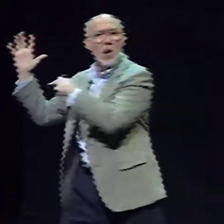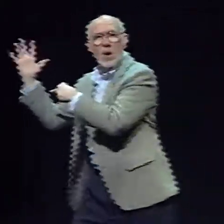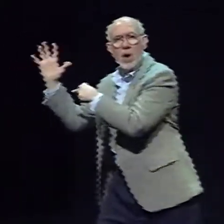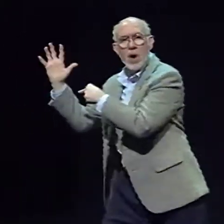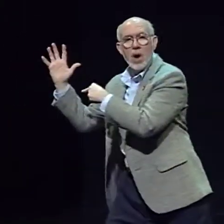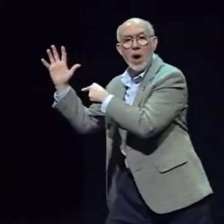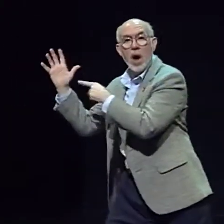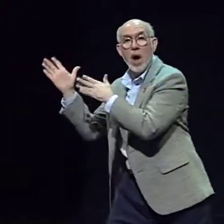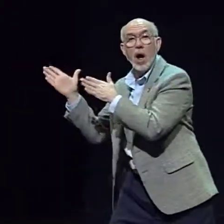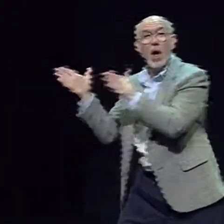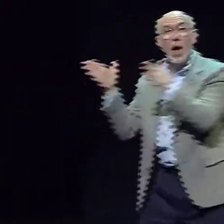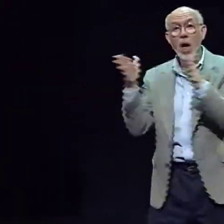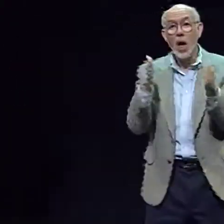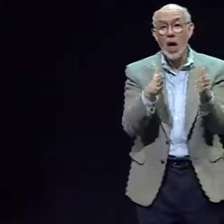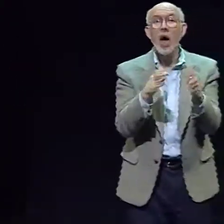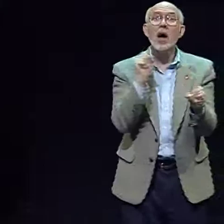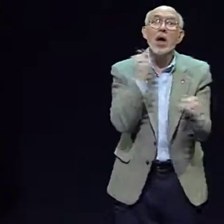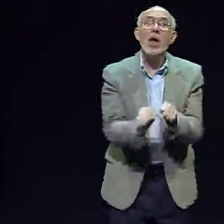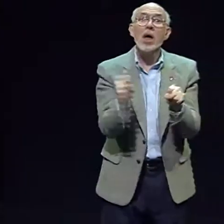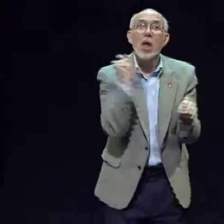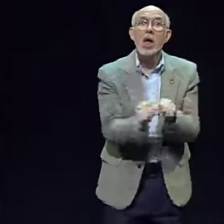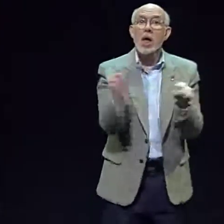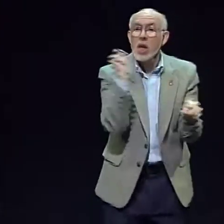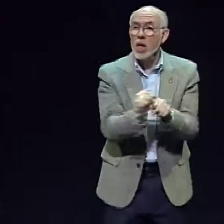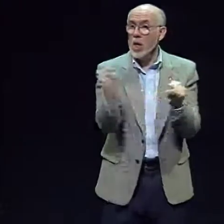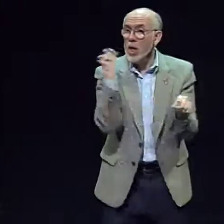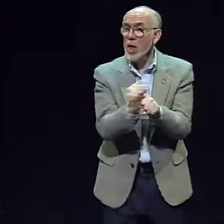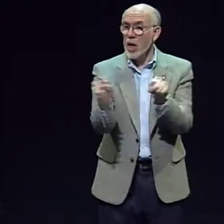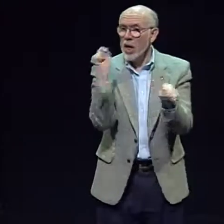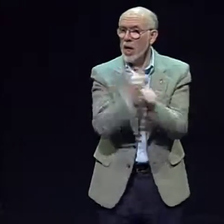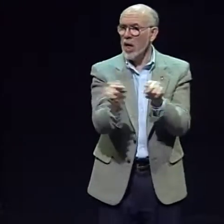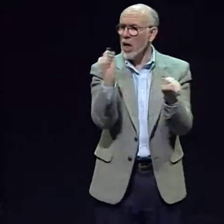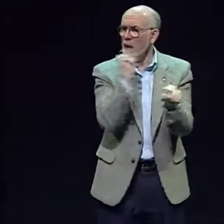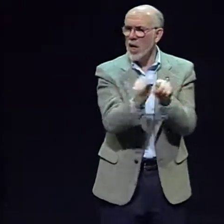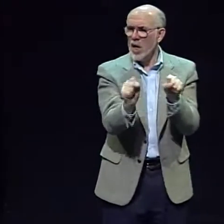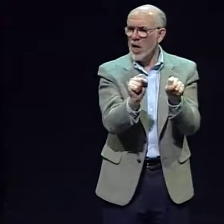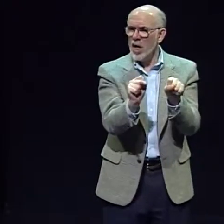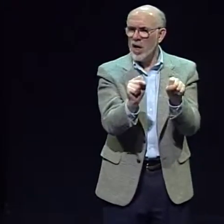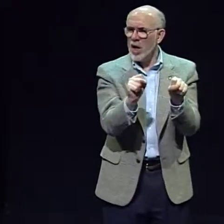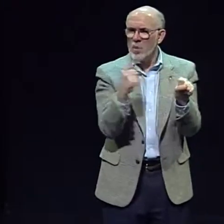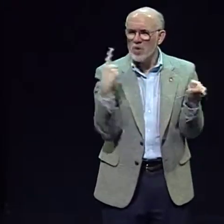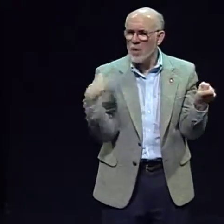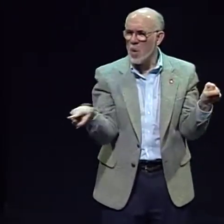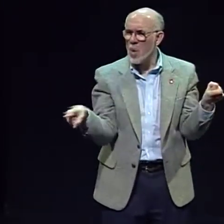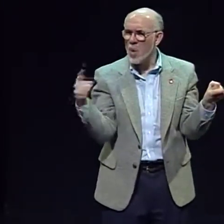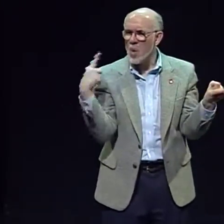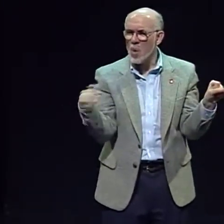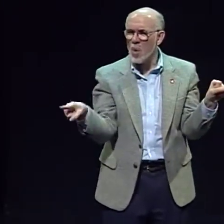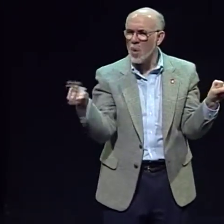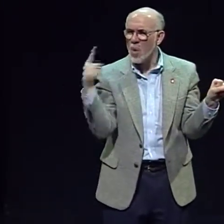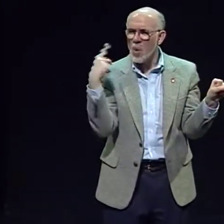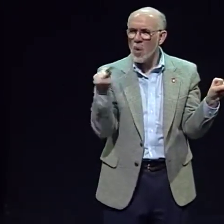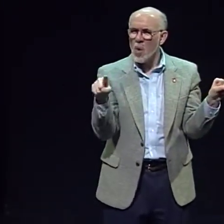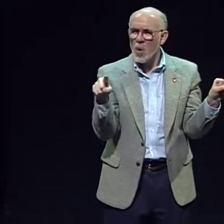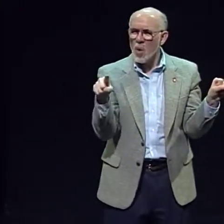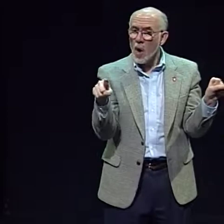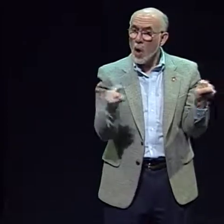I WANT TO GO BACK TO THE IDEA OF PLAY AND NOT MAKE IT SO MUCH WORK, ARDUOUS WORK.